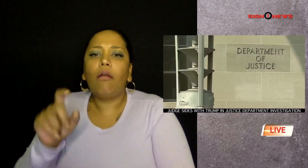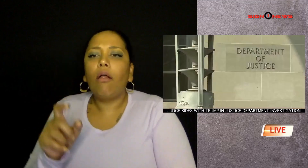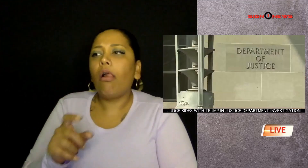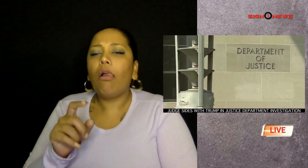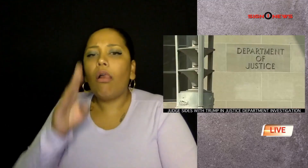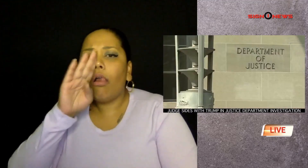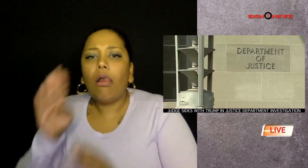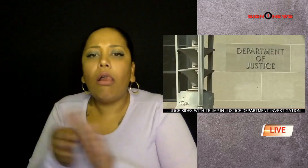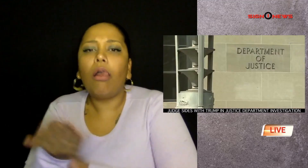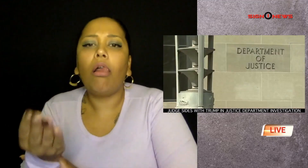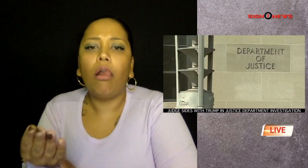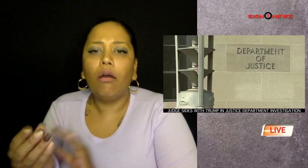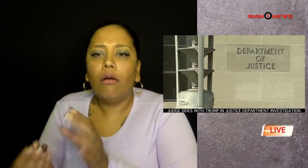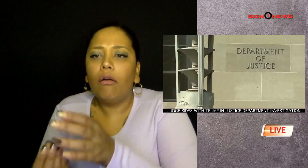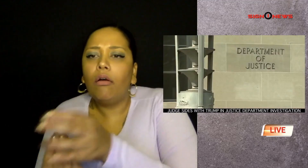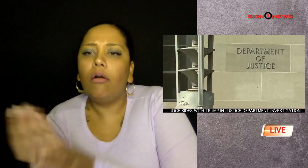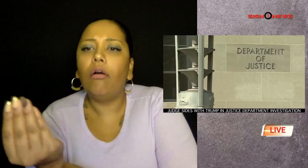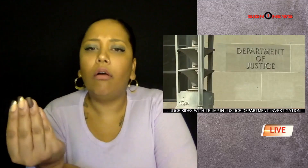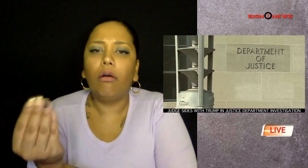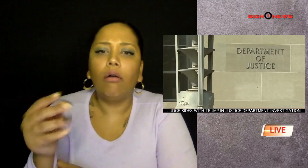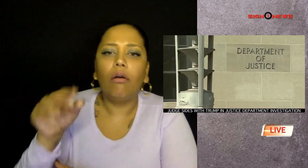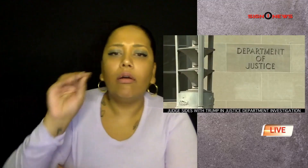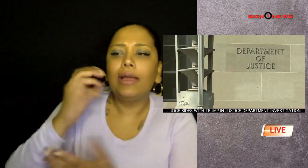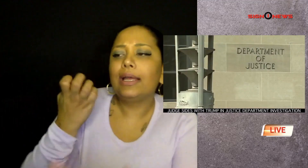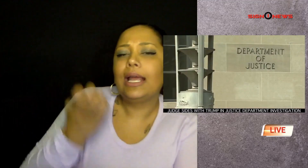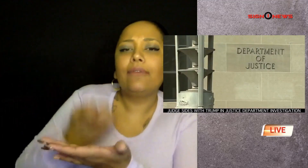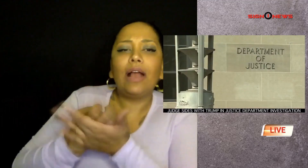FBI planted evidence at his Mar-A-Lago home.